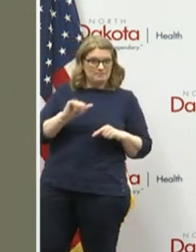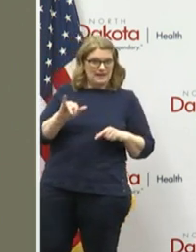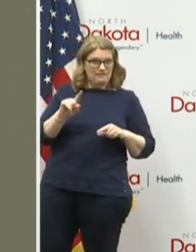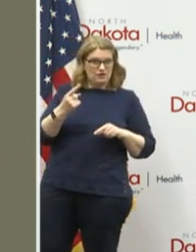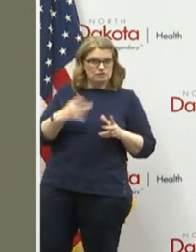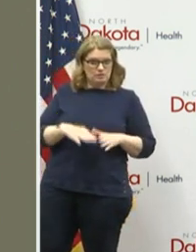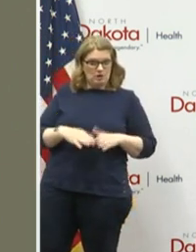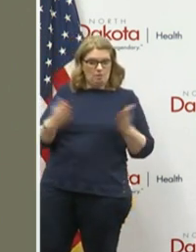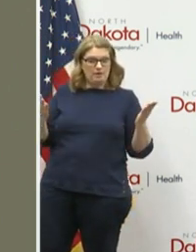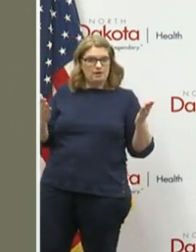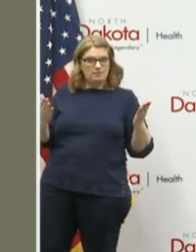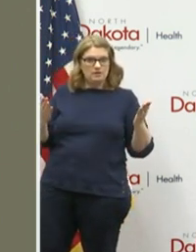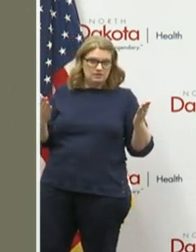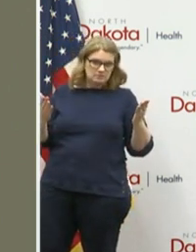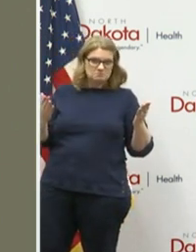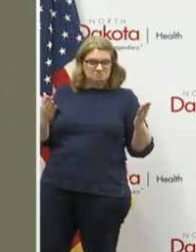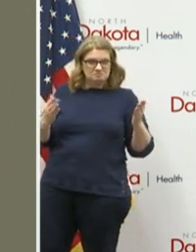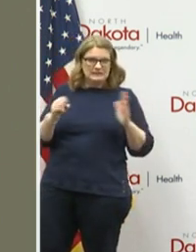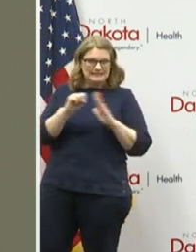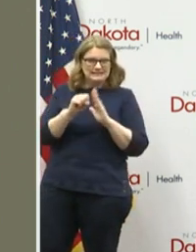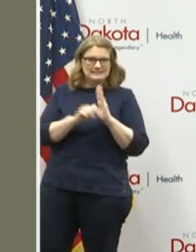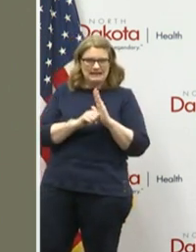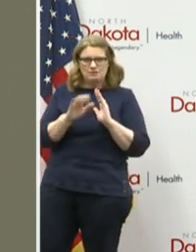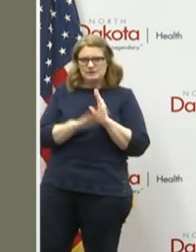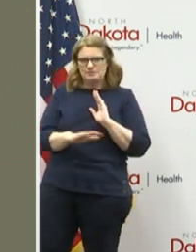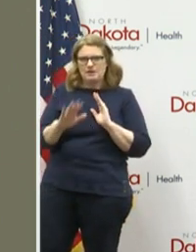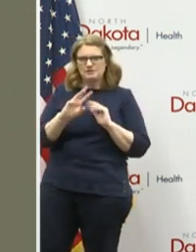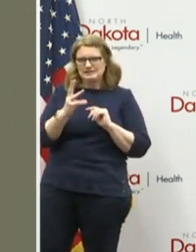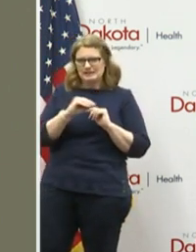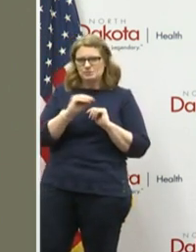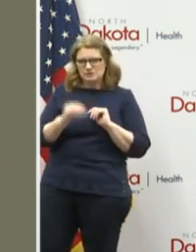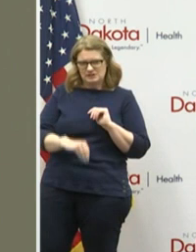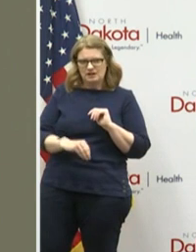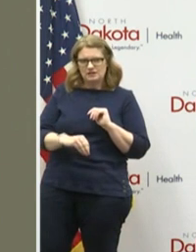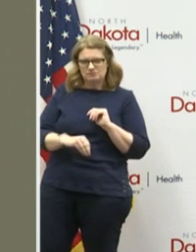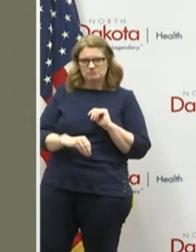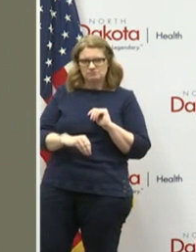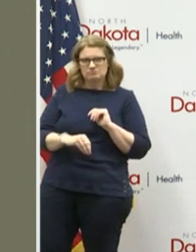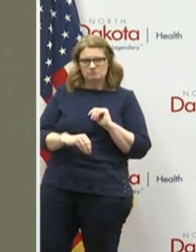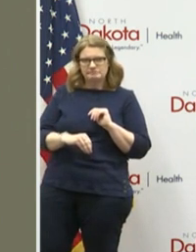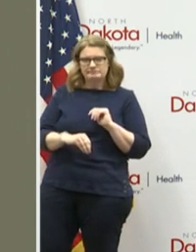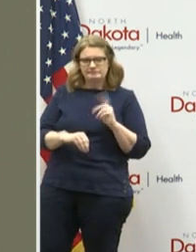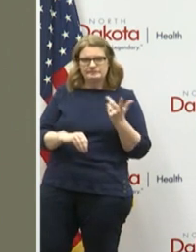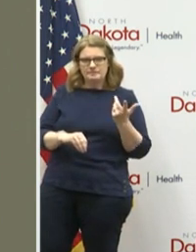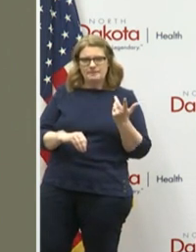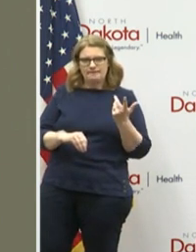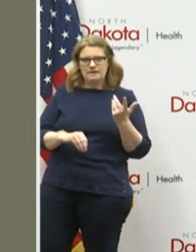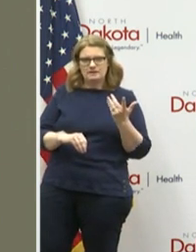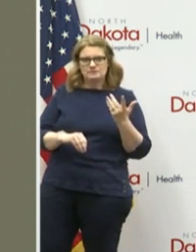WHILE THAT IS HIGHER THAN THE STATE AVERAGE, PEOPLE CAN REMEMBER BACK TO MAY 1st WHEN WE OPENED UP THE ECONOMY, THAT'S